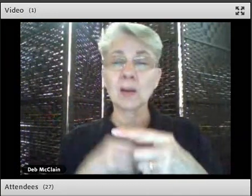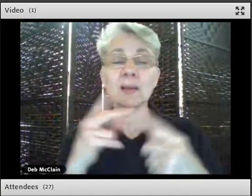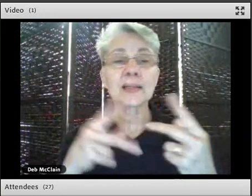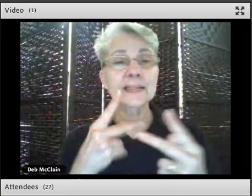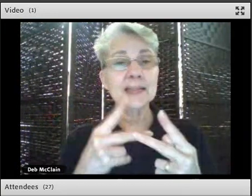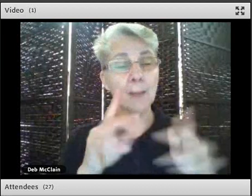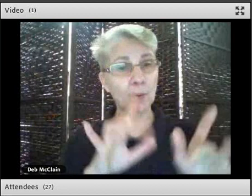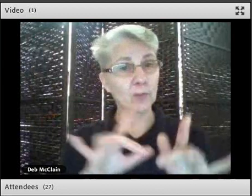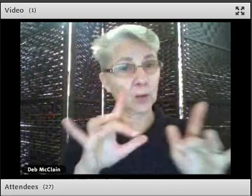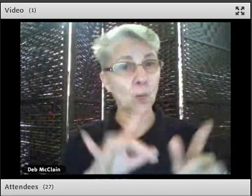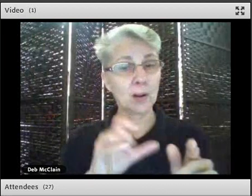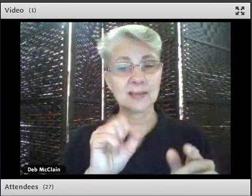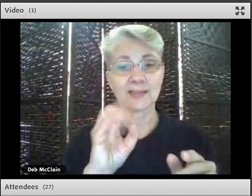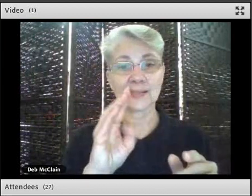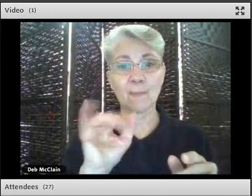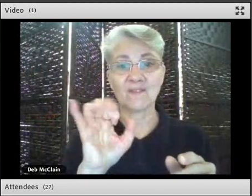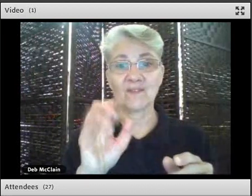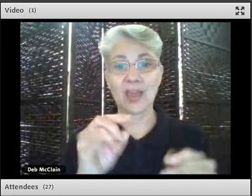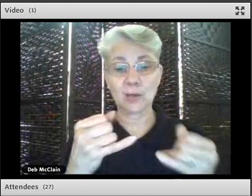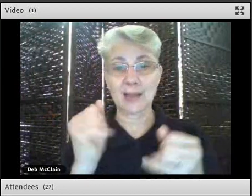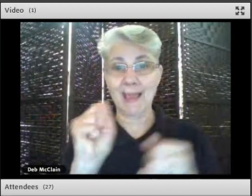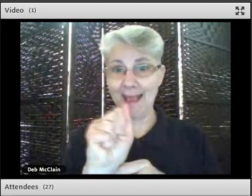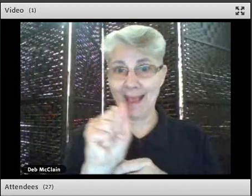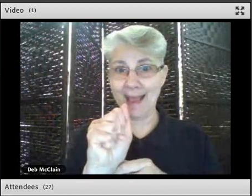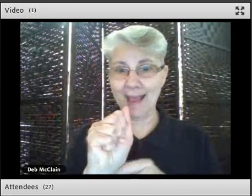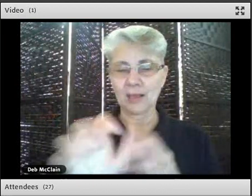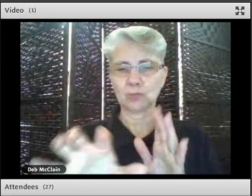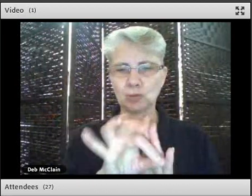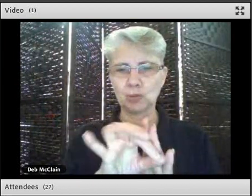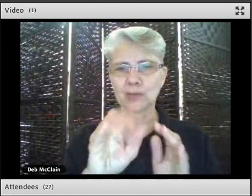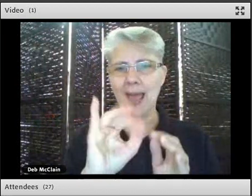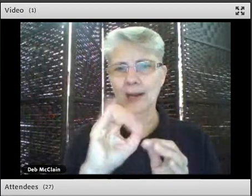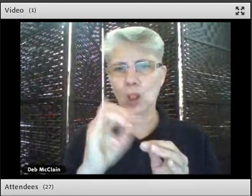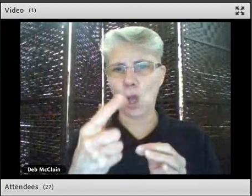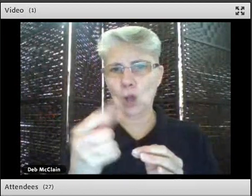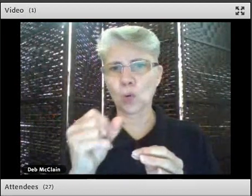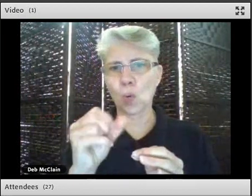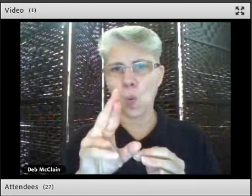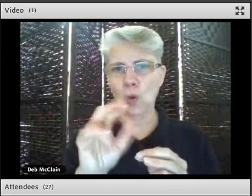For the recording medium, if you've got an audiocassette, it will be magnetic.